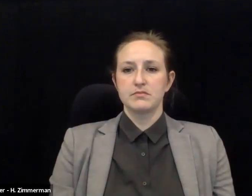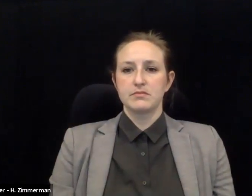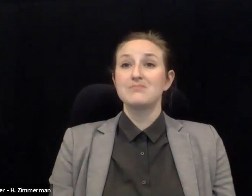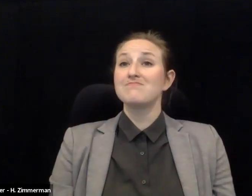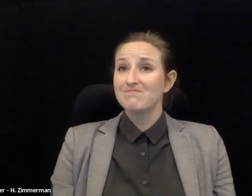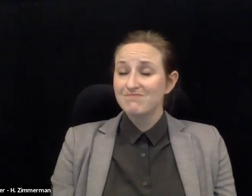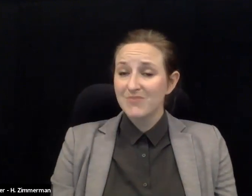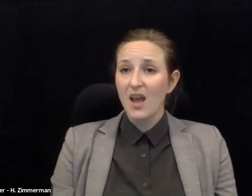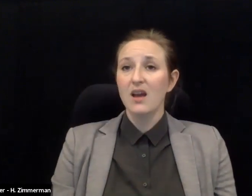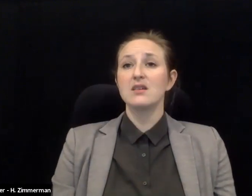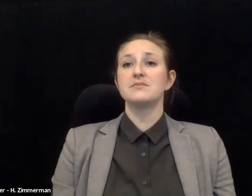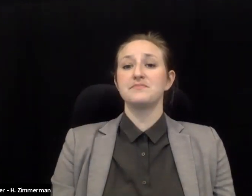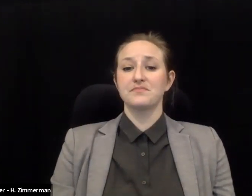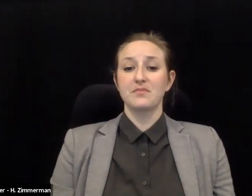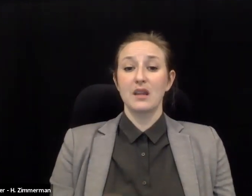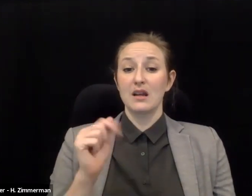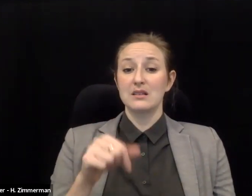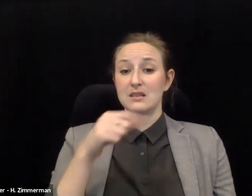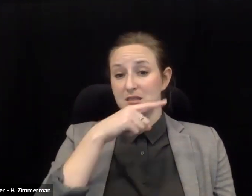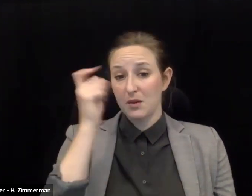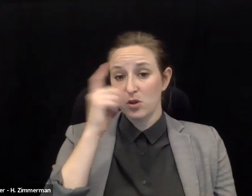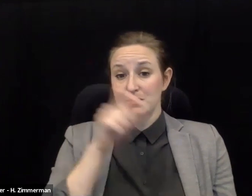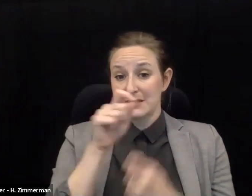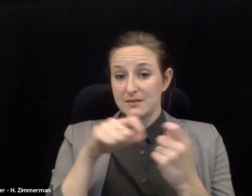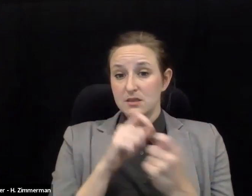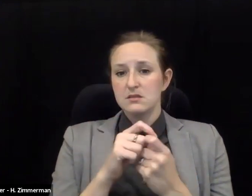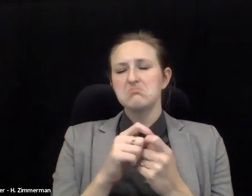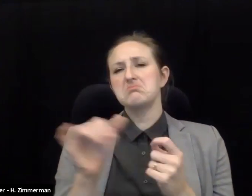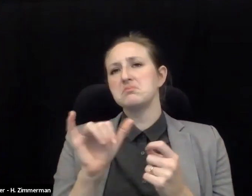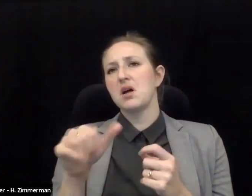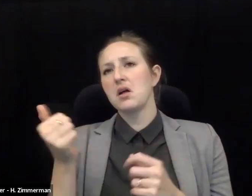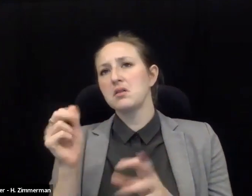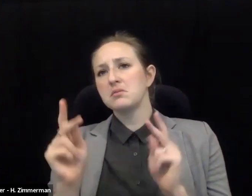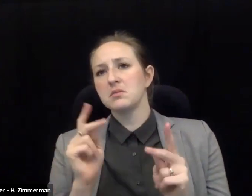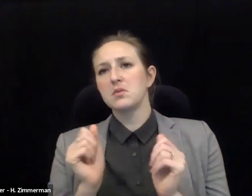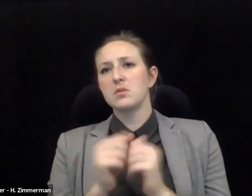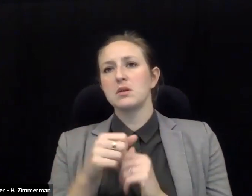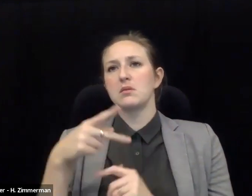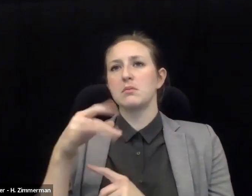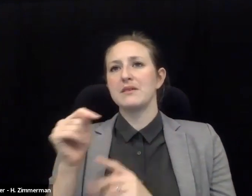this summer, in particular, and similar to other folks with the pivot to virtual for both